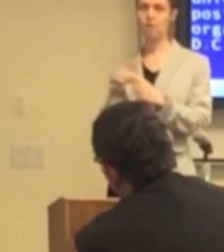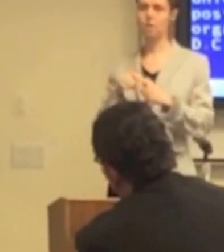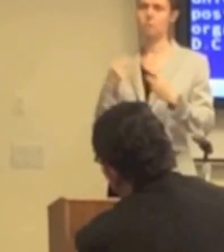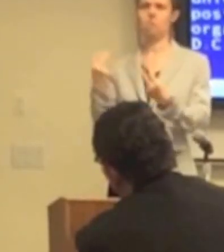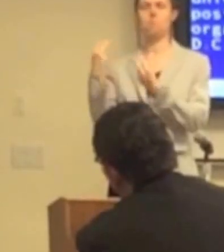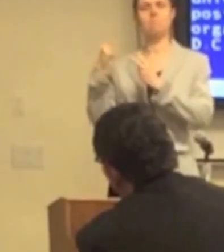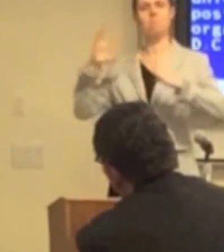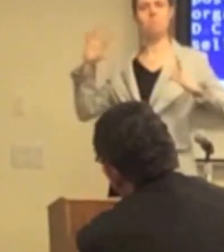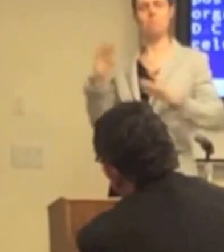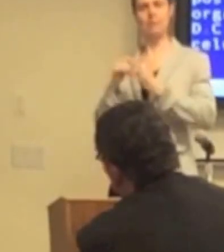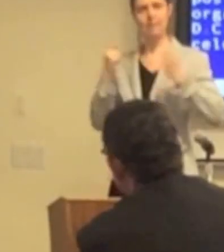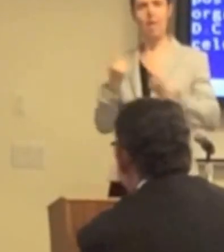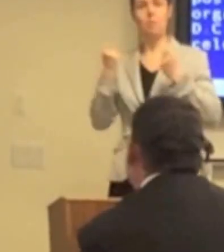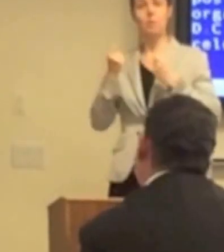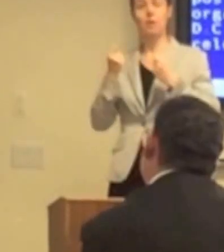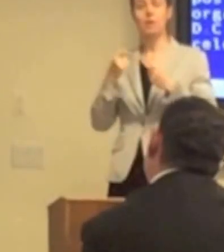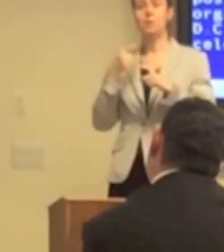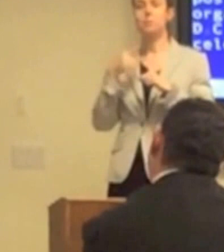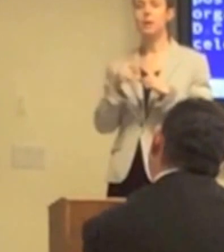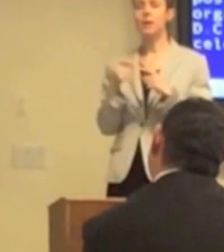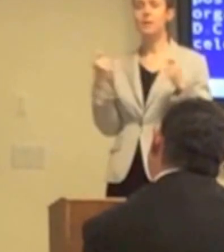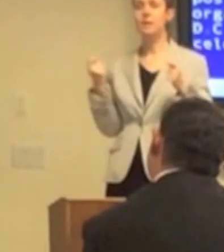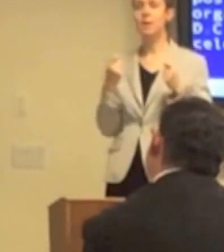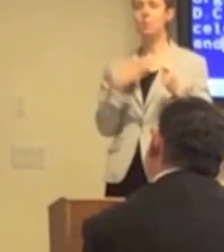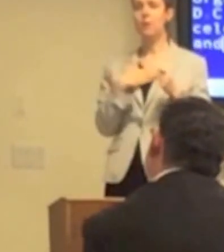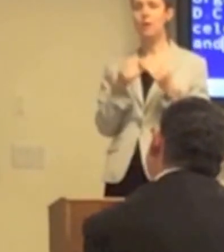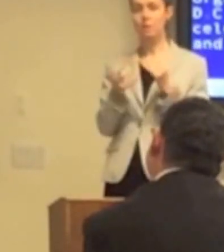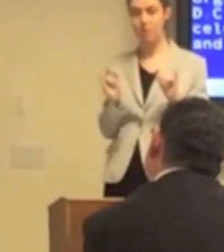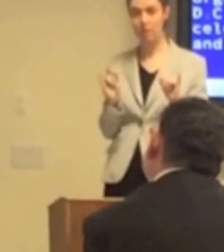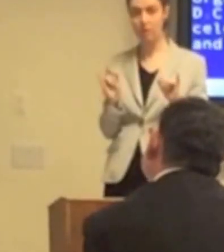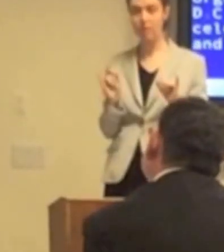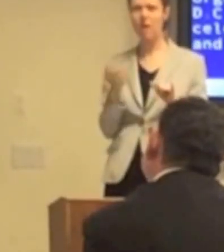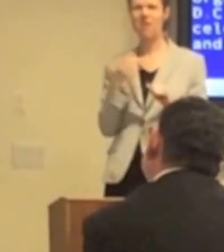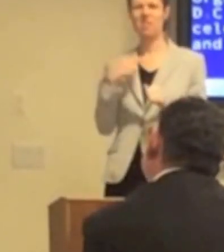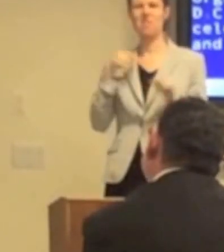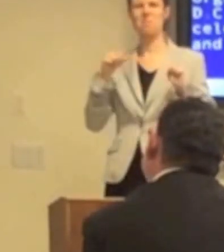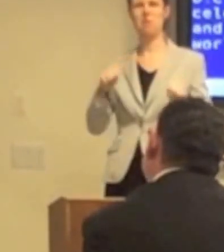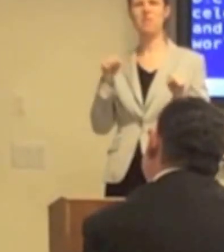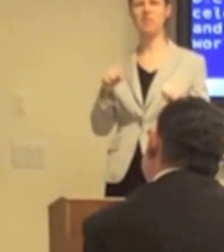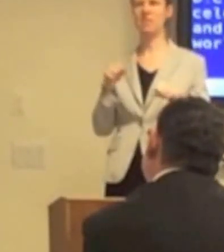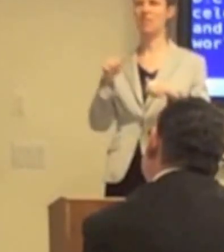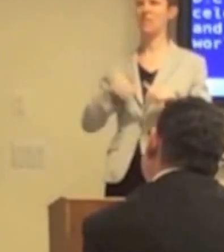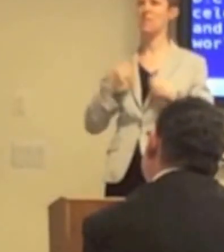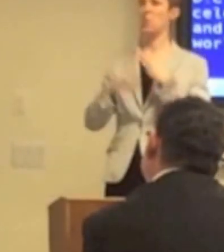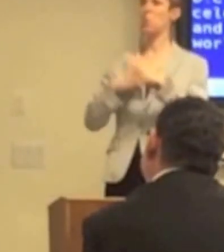independence and ability to live in a world without limit.